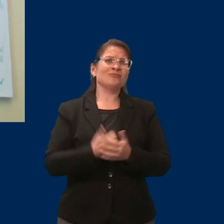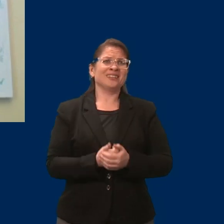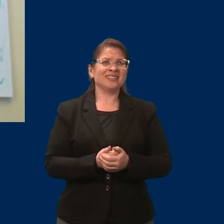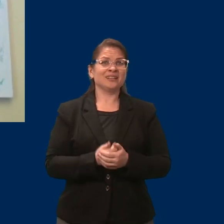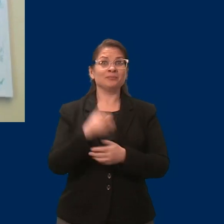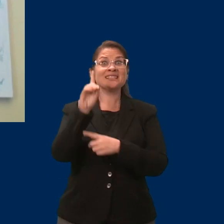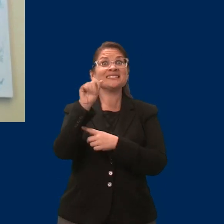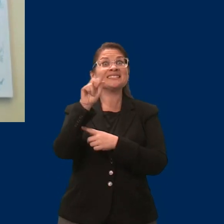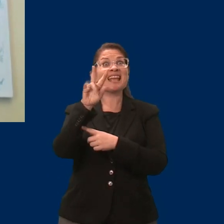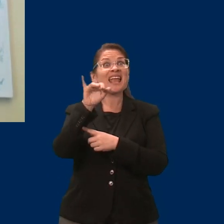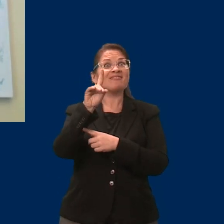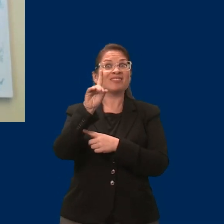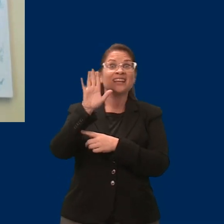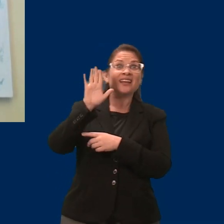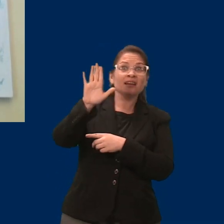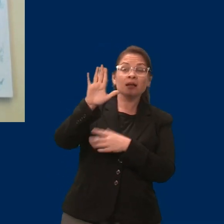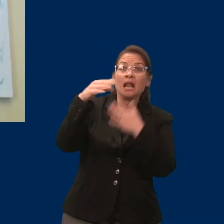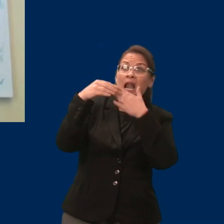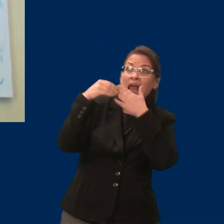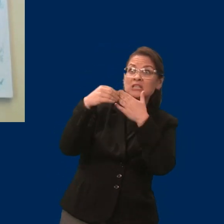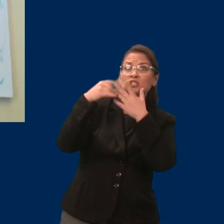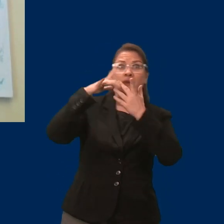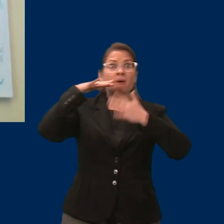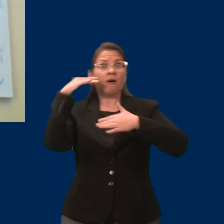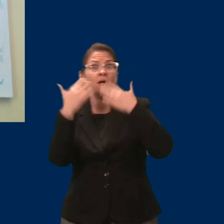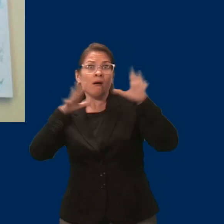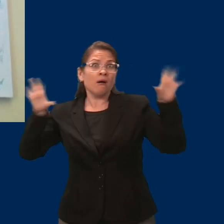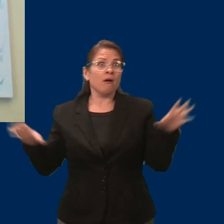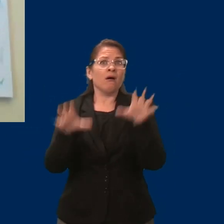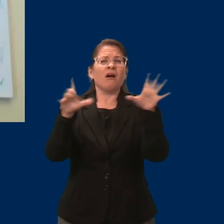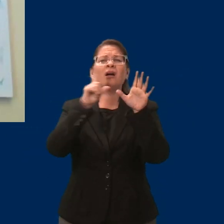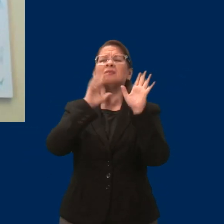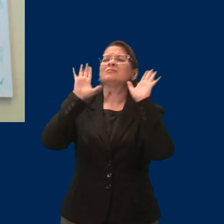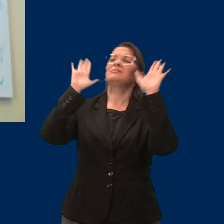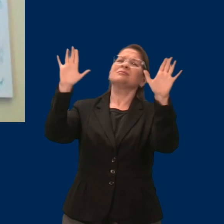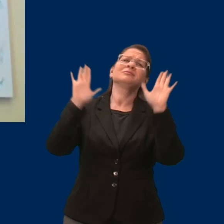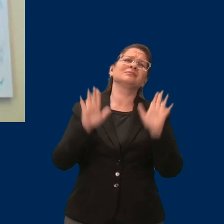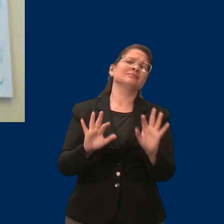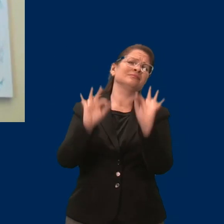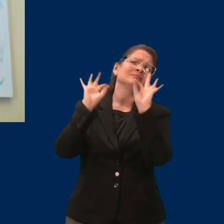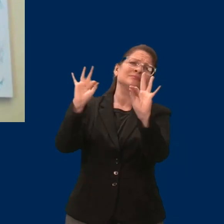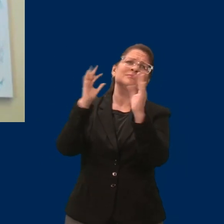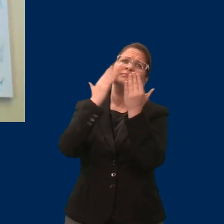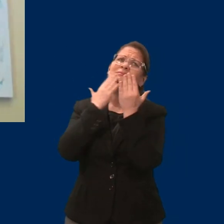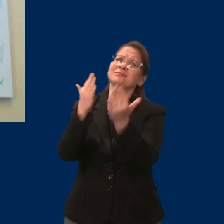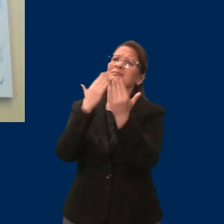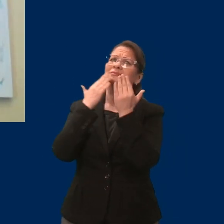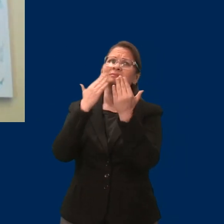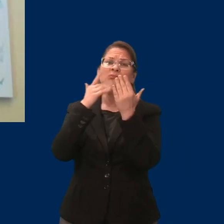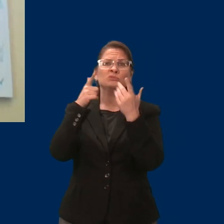of the external leadership team, the advisory team, has been really powerful, so thank you for showing up,